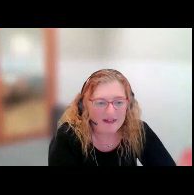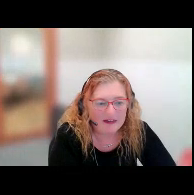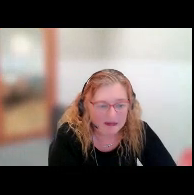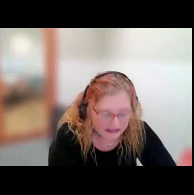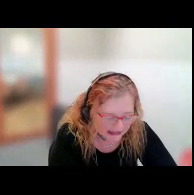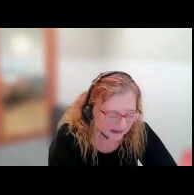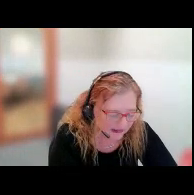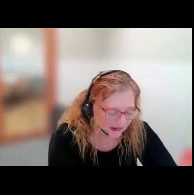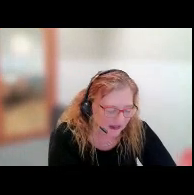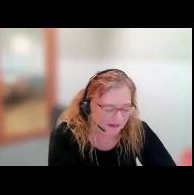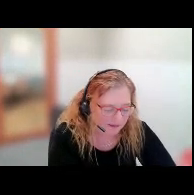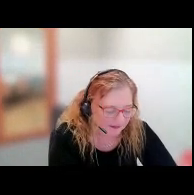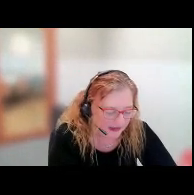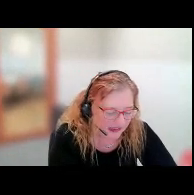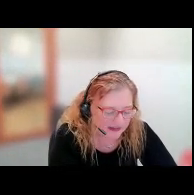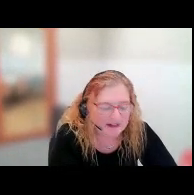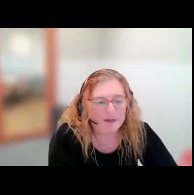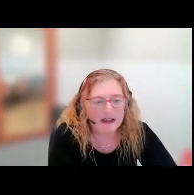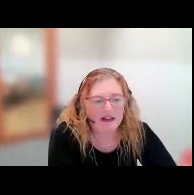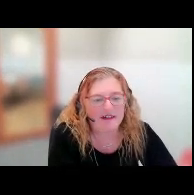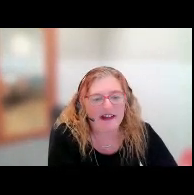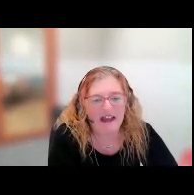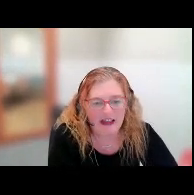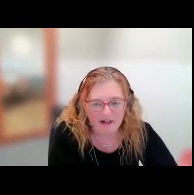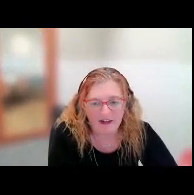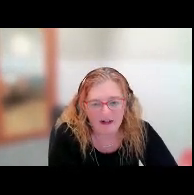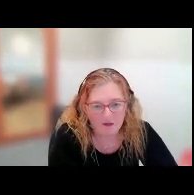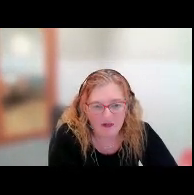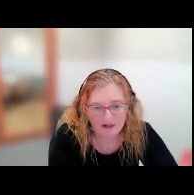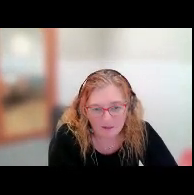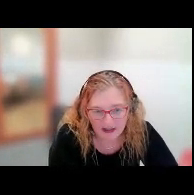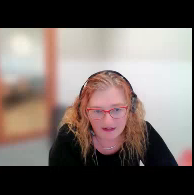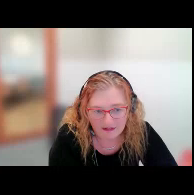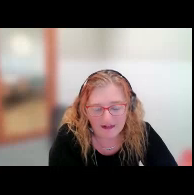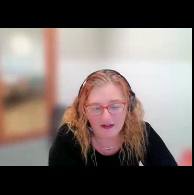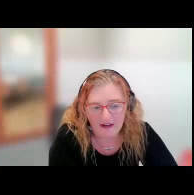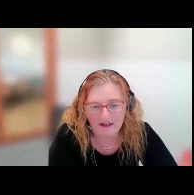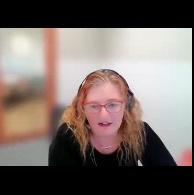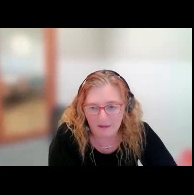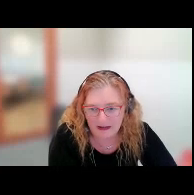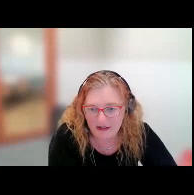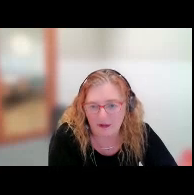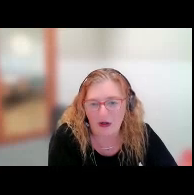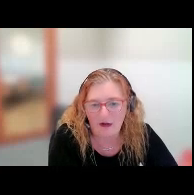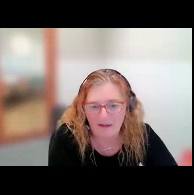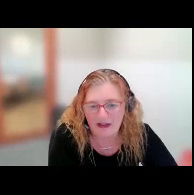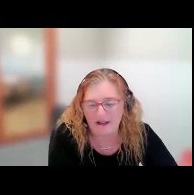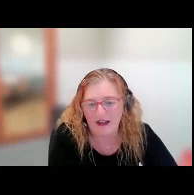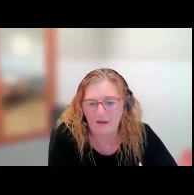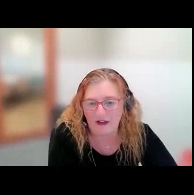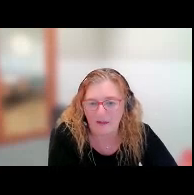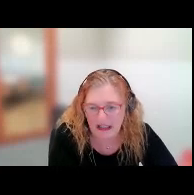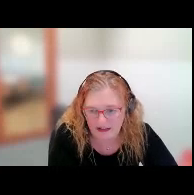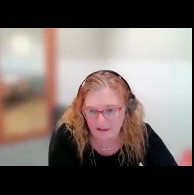Similarly the next topic here is care and services plans. So similarly a requirement to have those plans in